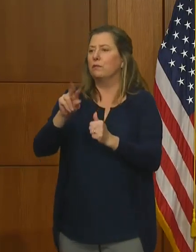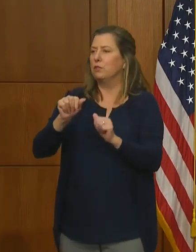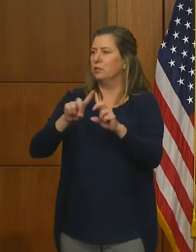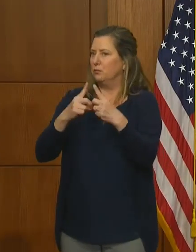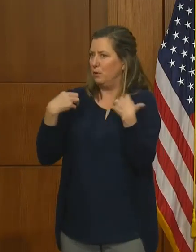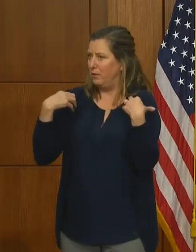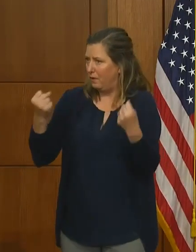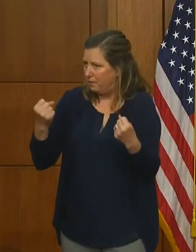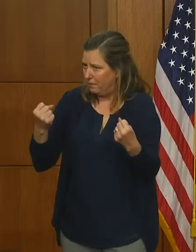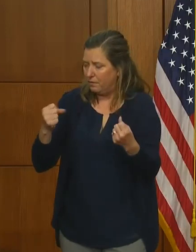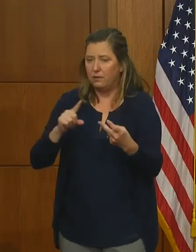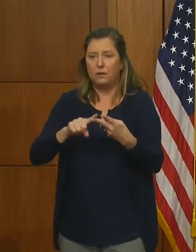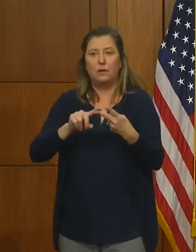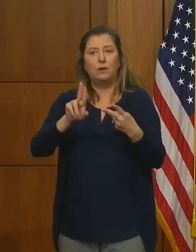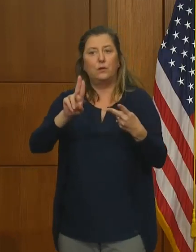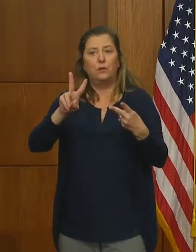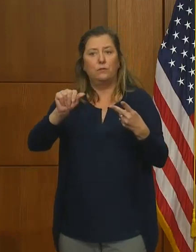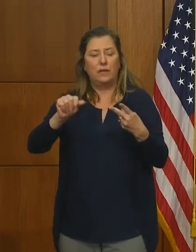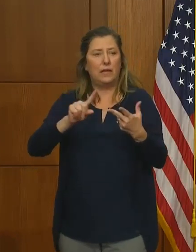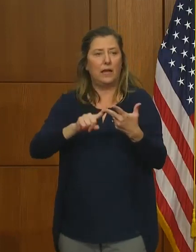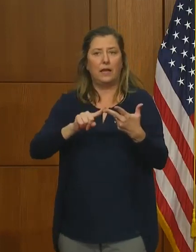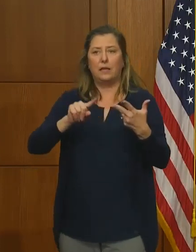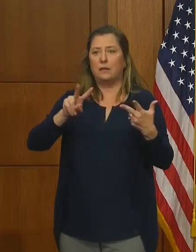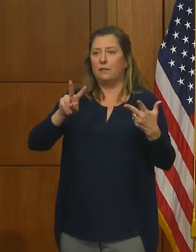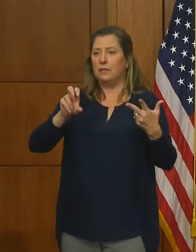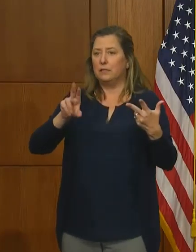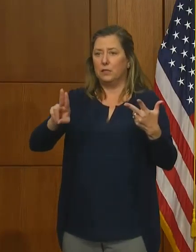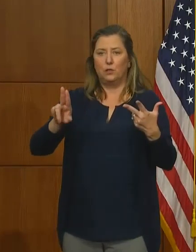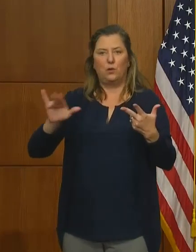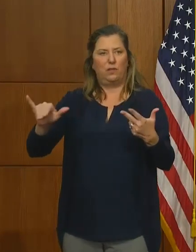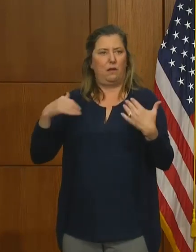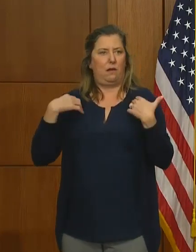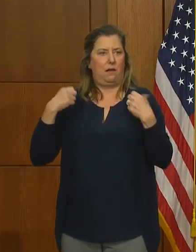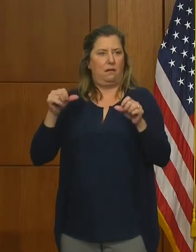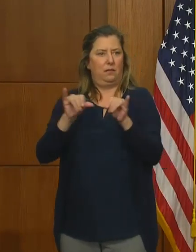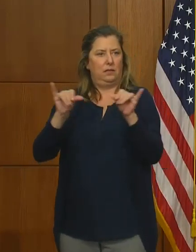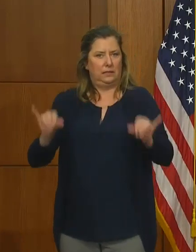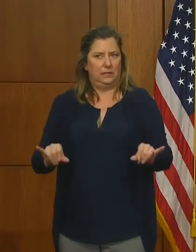THIS IS BEING DONE THROUGH A COLLABORATION WITH OUR VIRGINIA